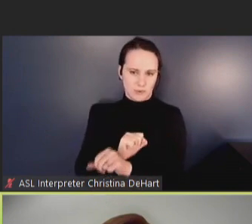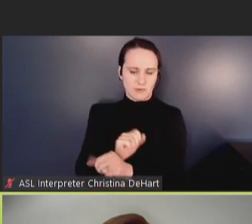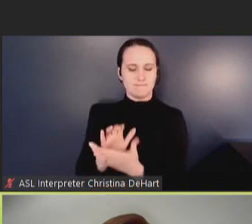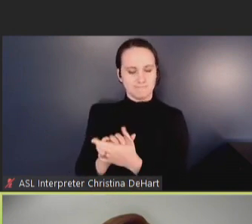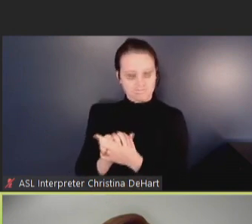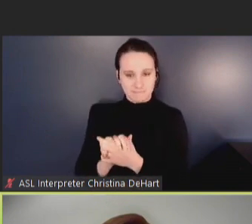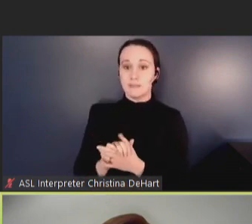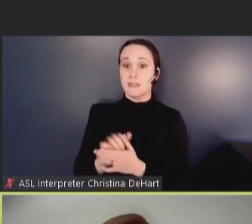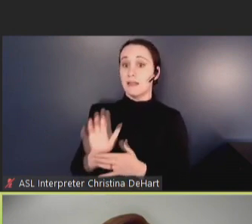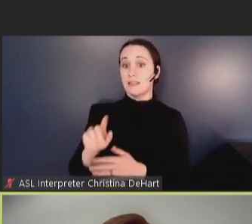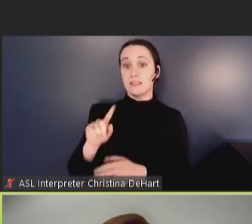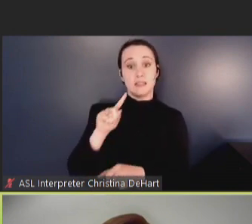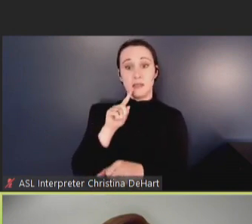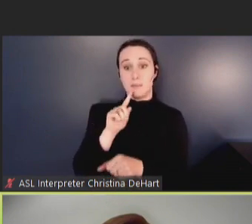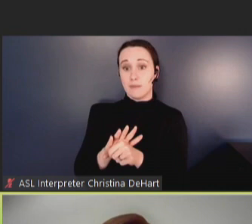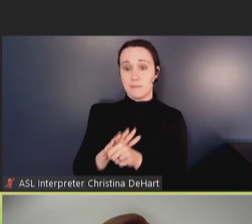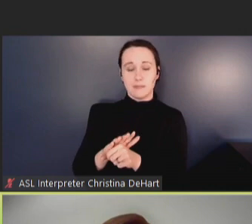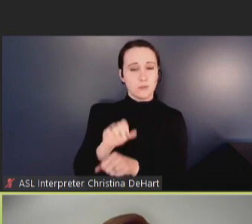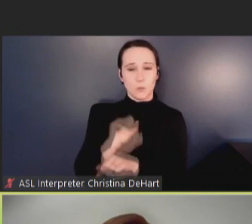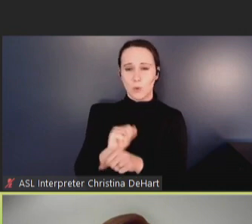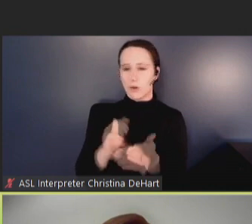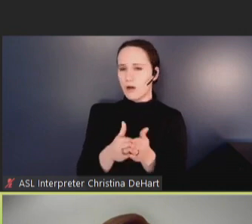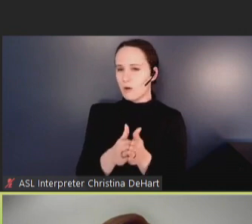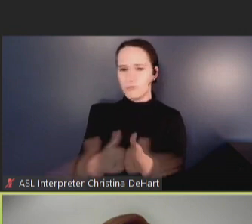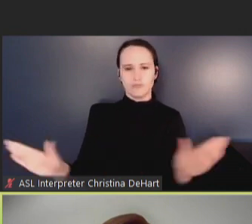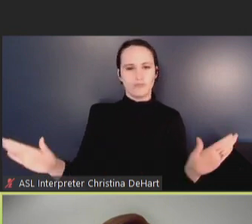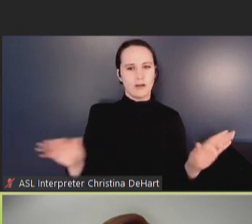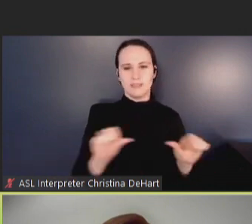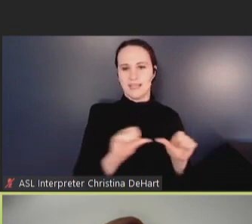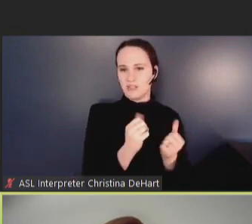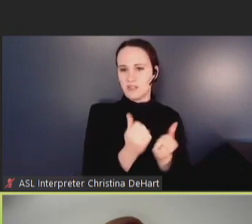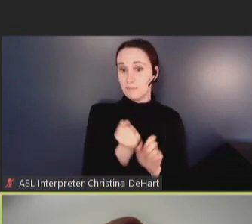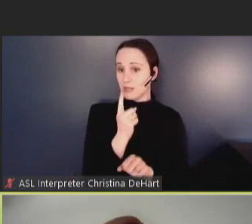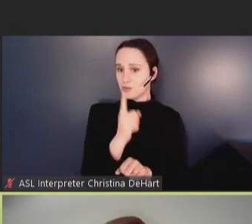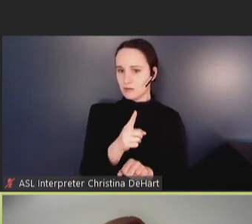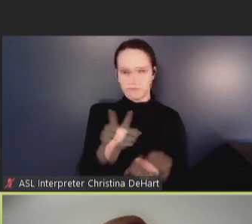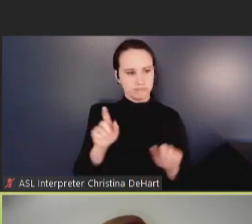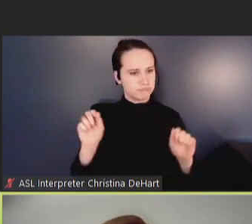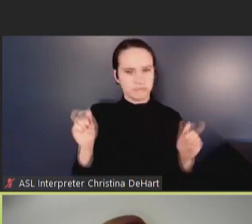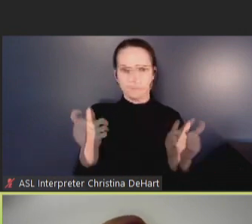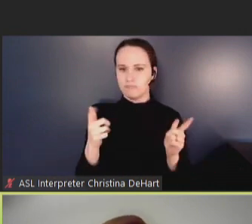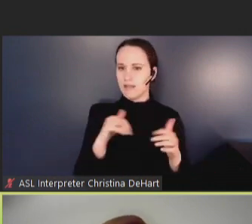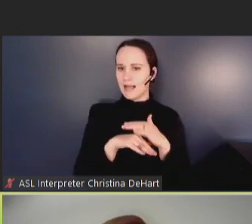to working across agencies and to ensuring access to vaccine data that could be used through